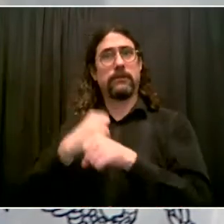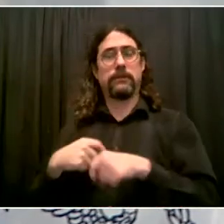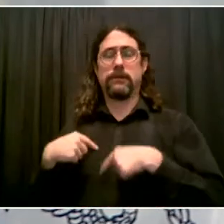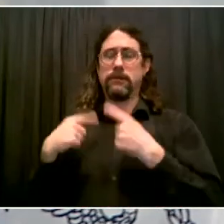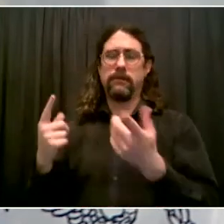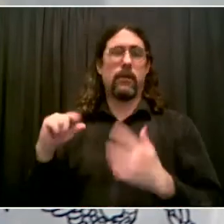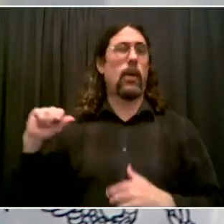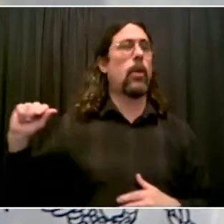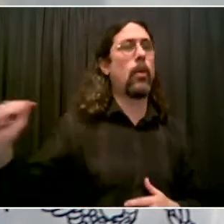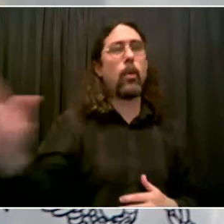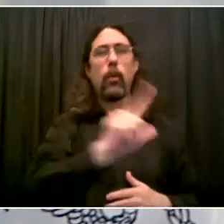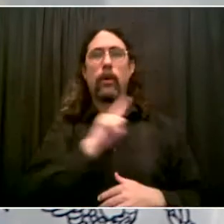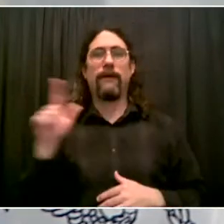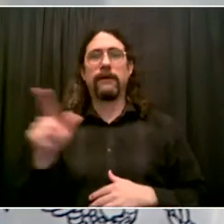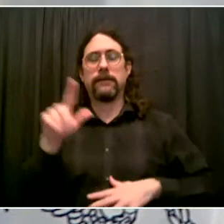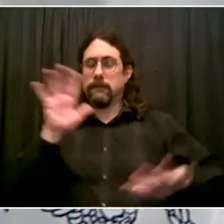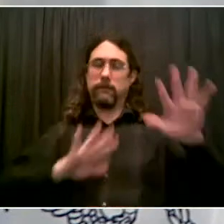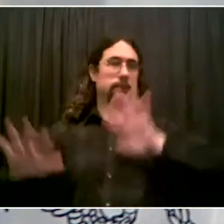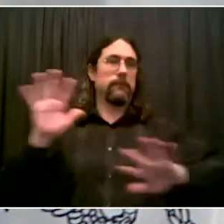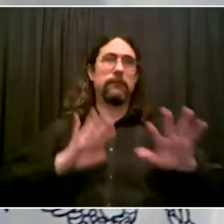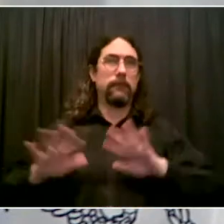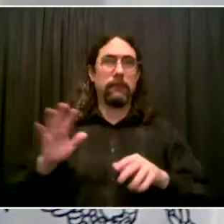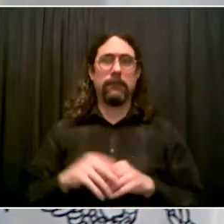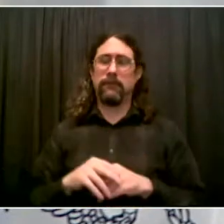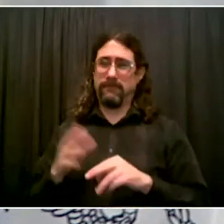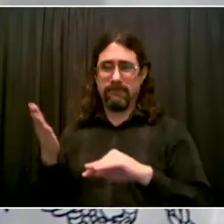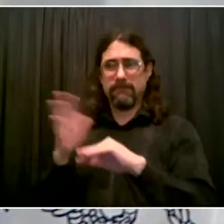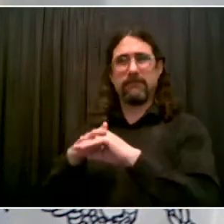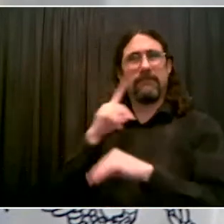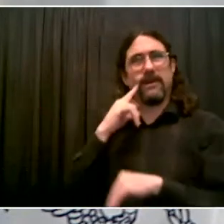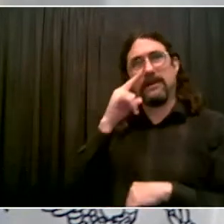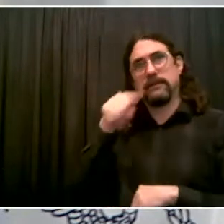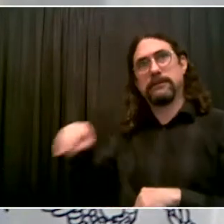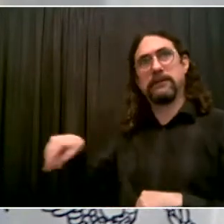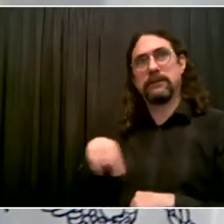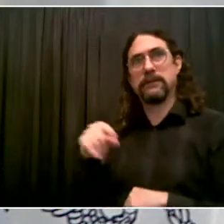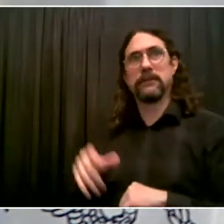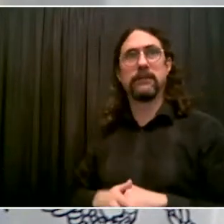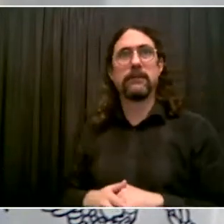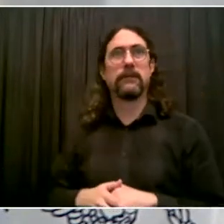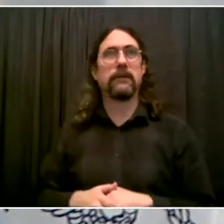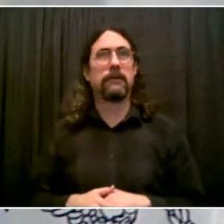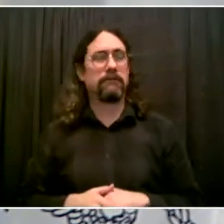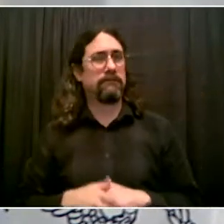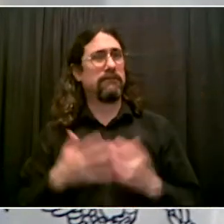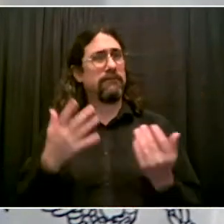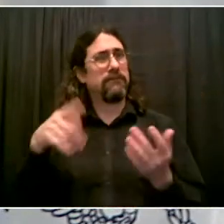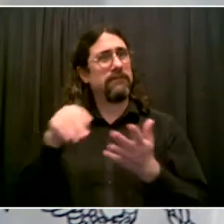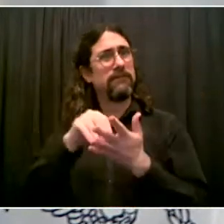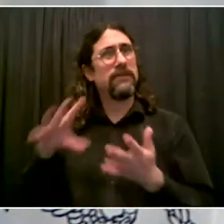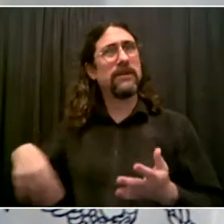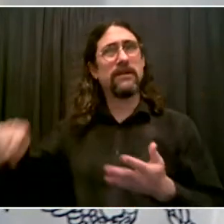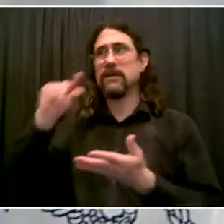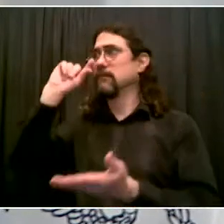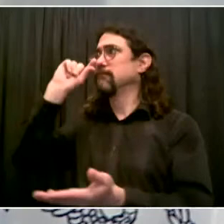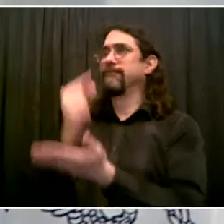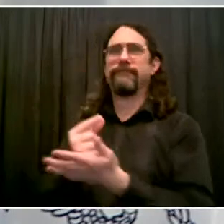LASSCT OUPLE YEARS THERE'S BEEN SO MUCH DISLOCATION. THE KIDS WHO GGDRAUATED LAST YEAR OR WERE